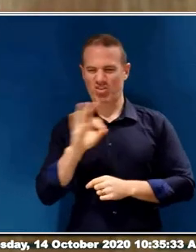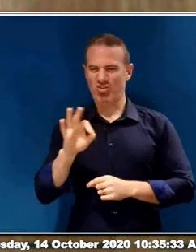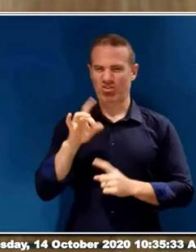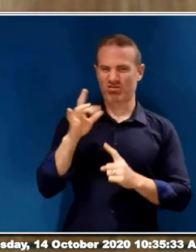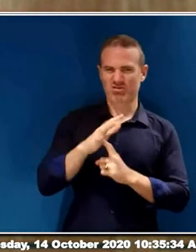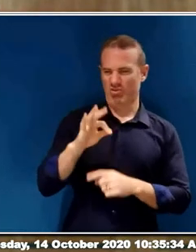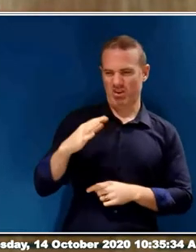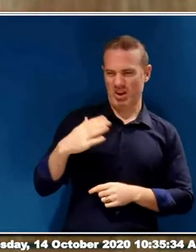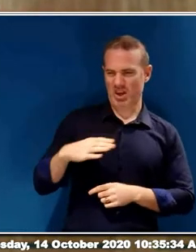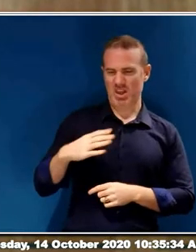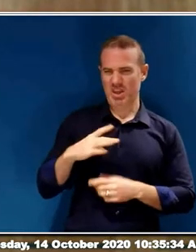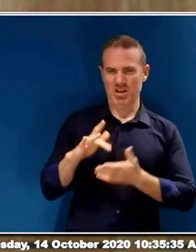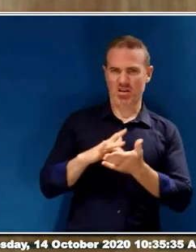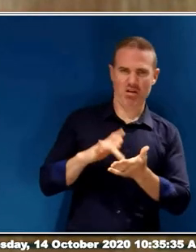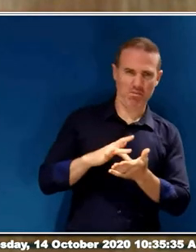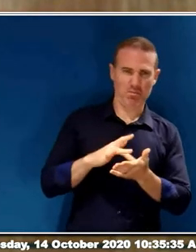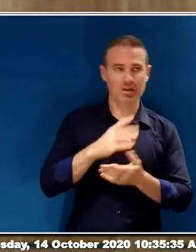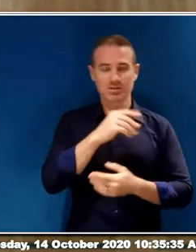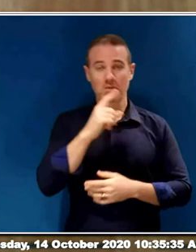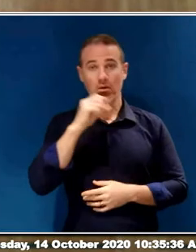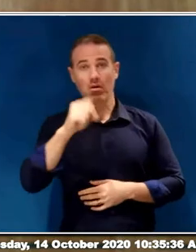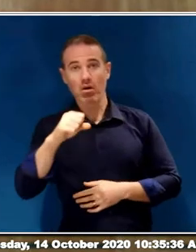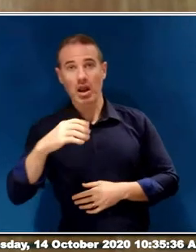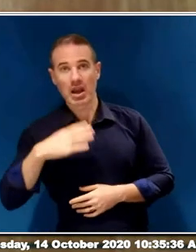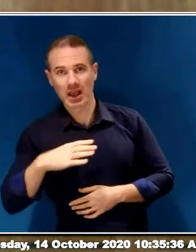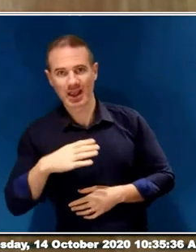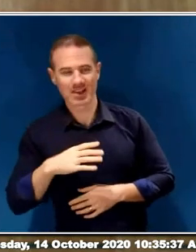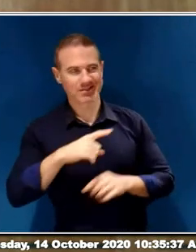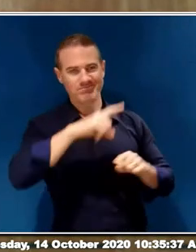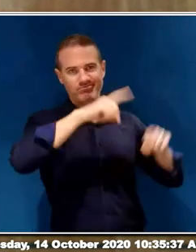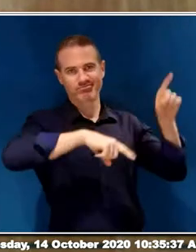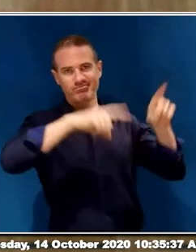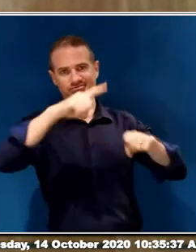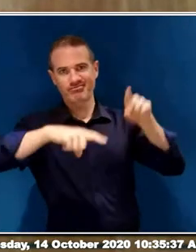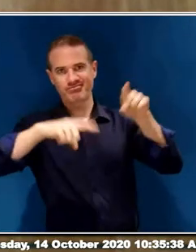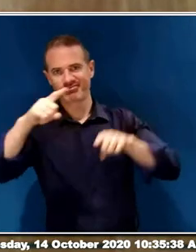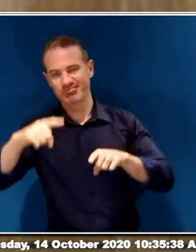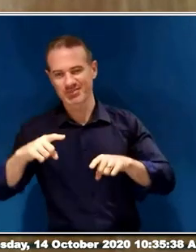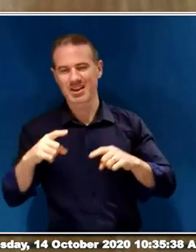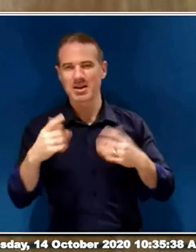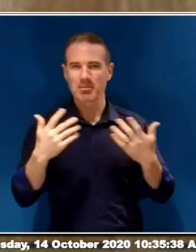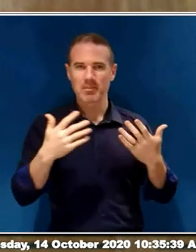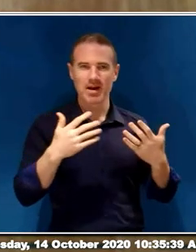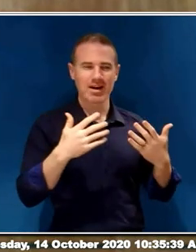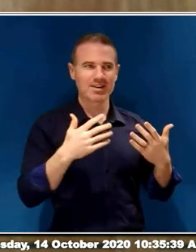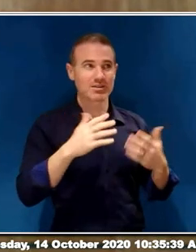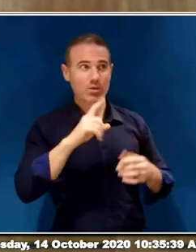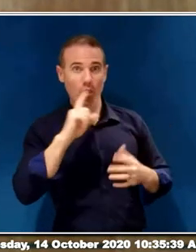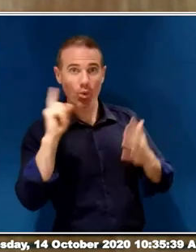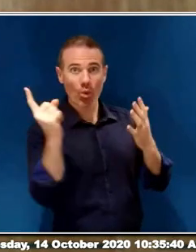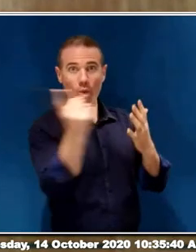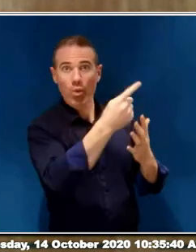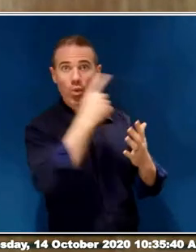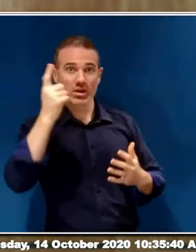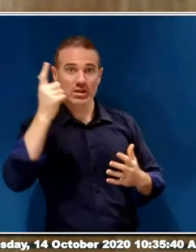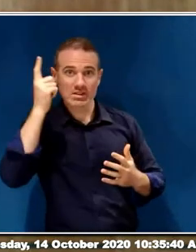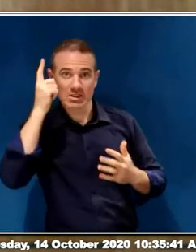But certainly consistency between teachers and within teachers themselves